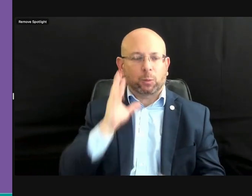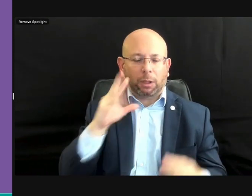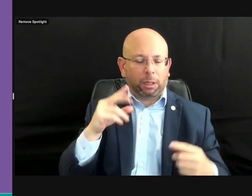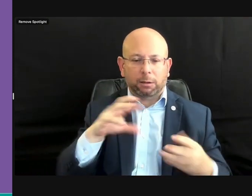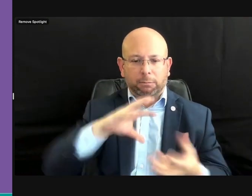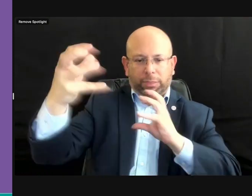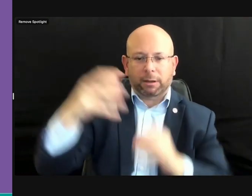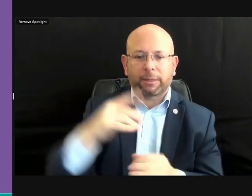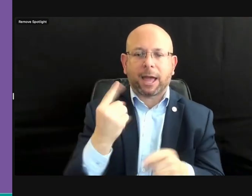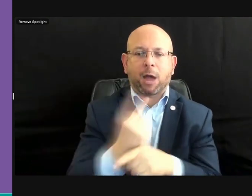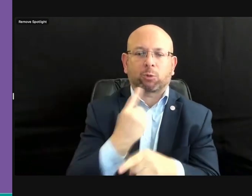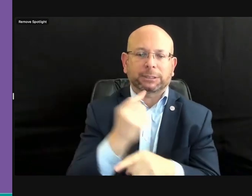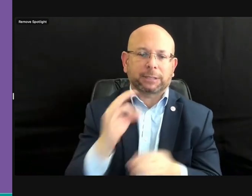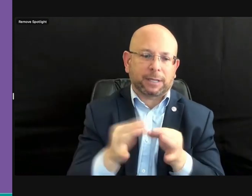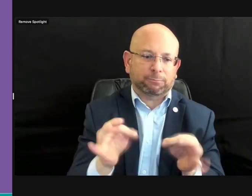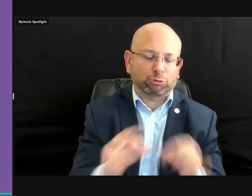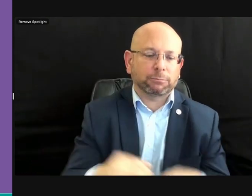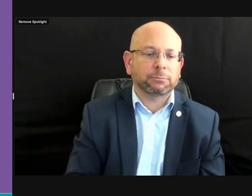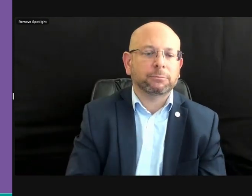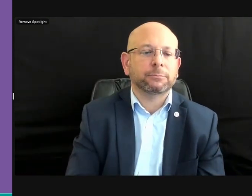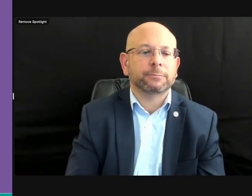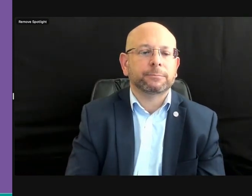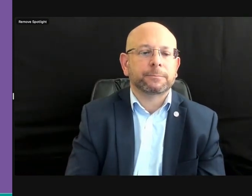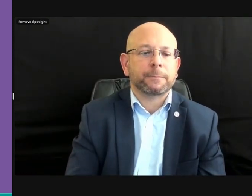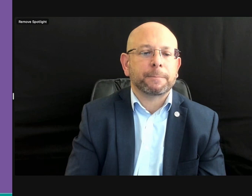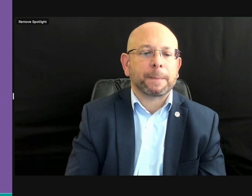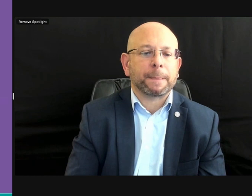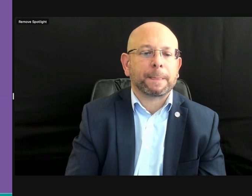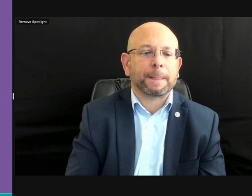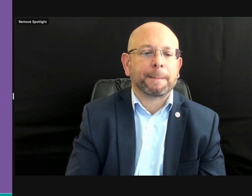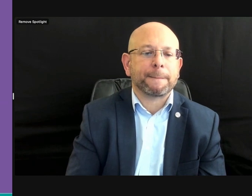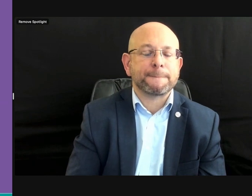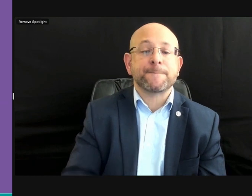But either way, the quality of the captions and the accuracy will suffer.